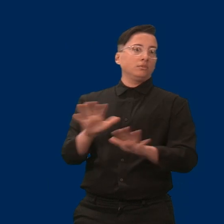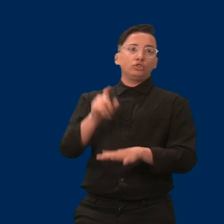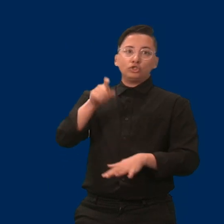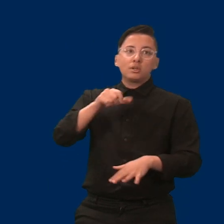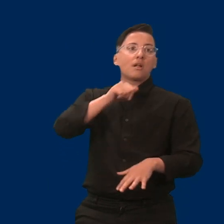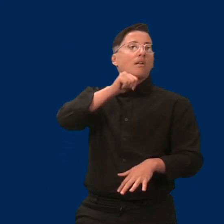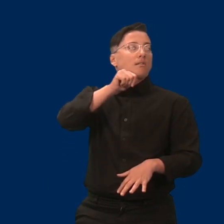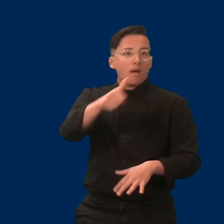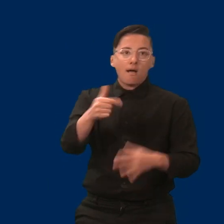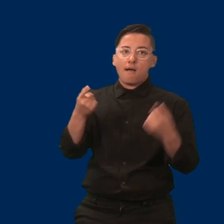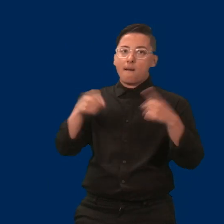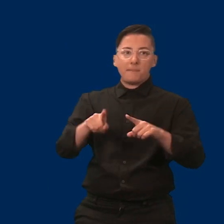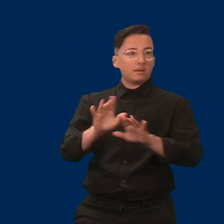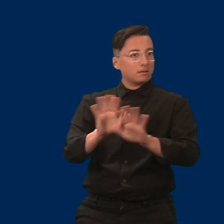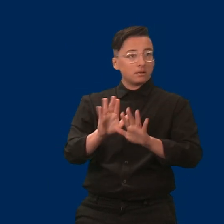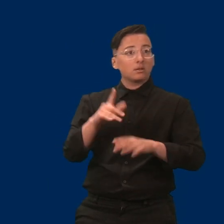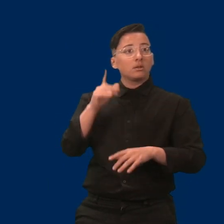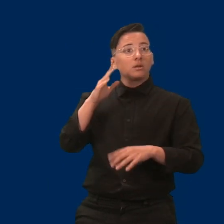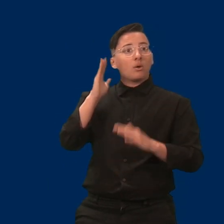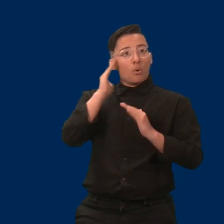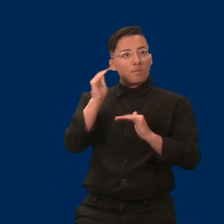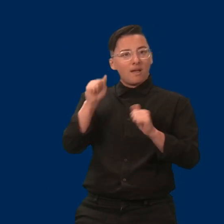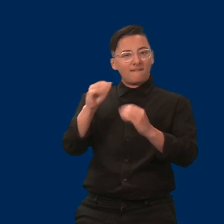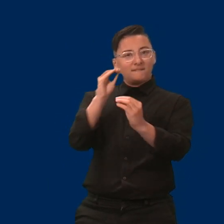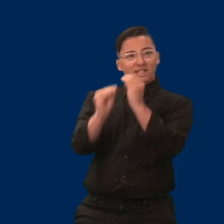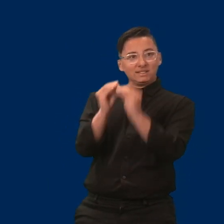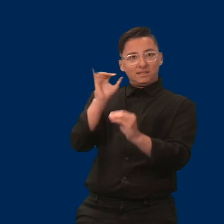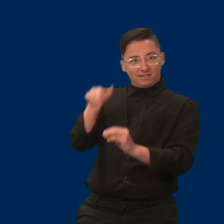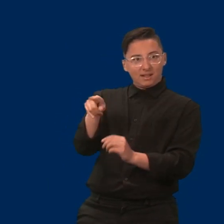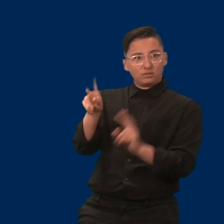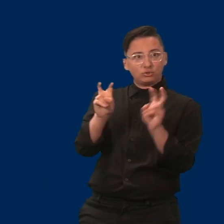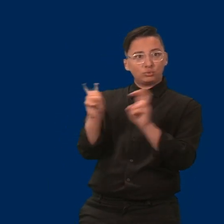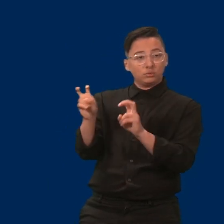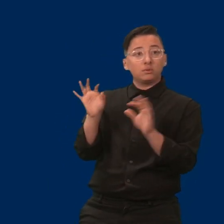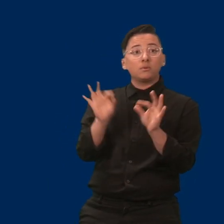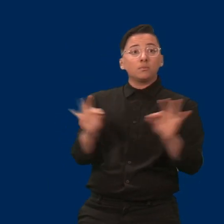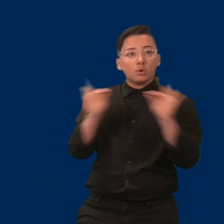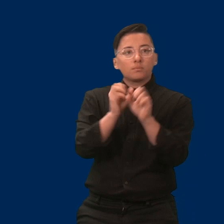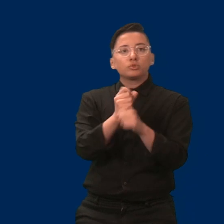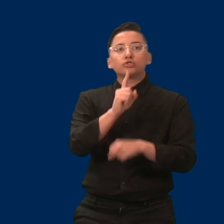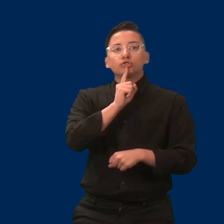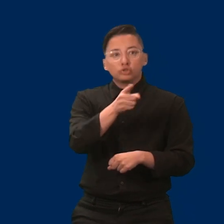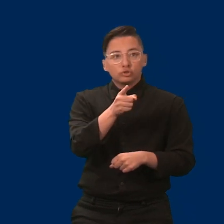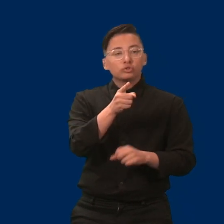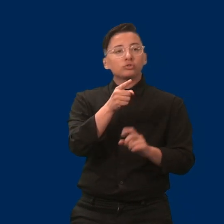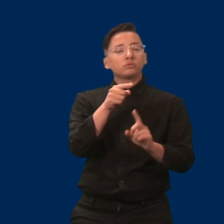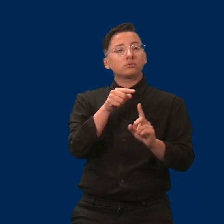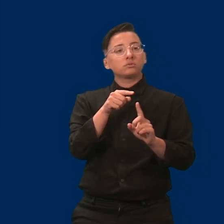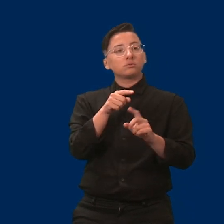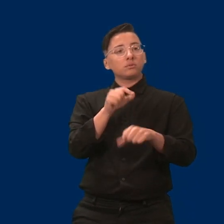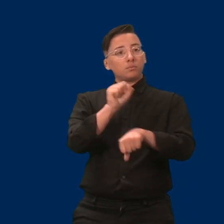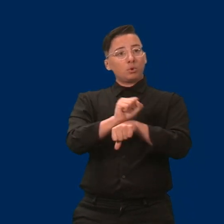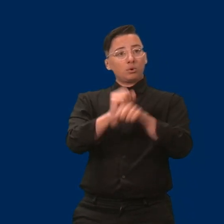So the goal is important. We should ensure that disabled employees are protected at every level of government employment.